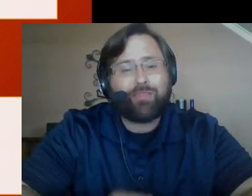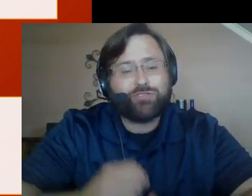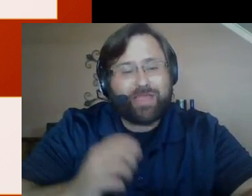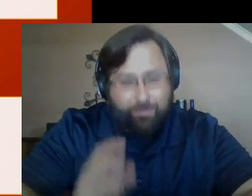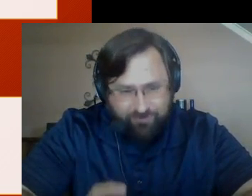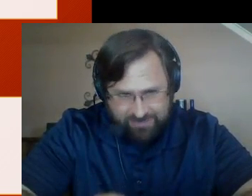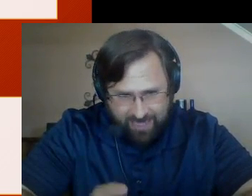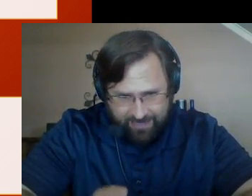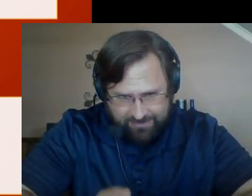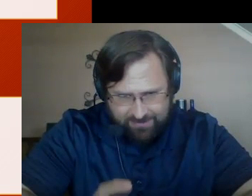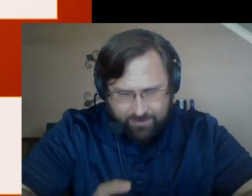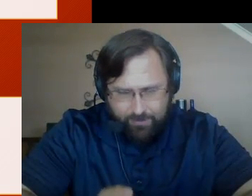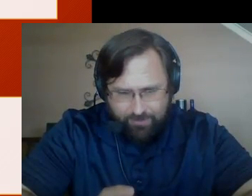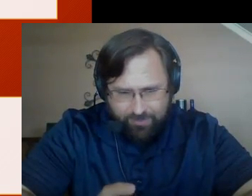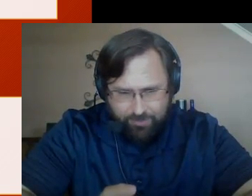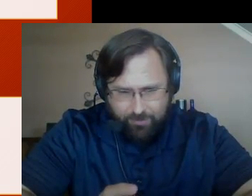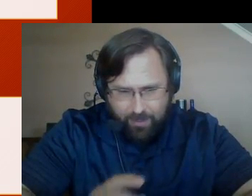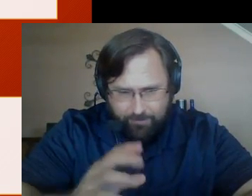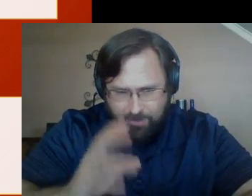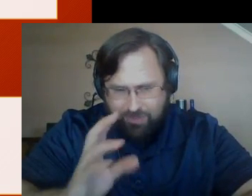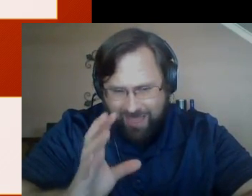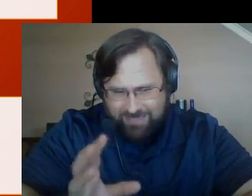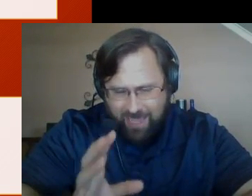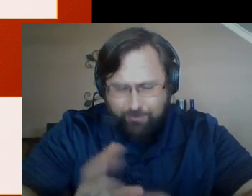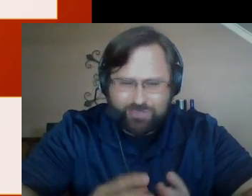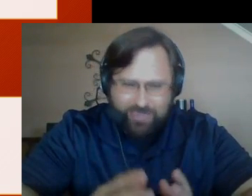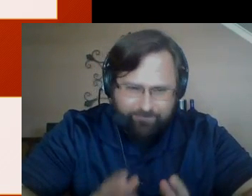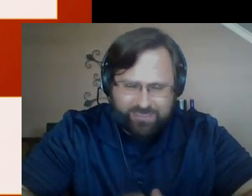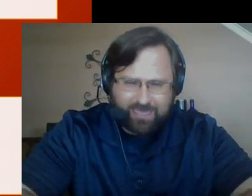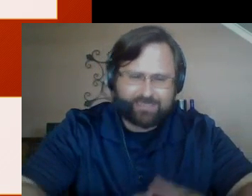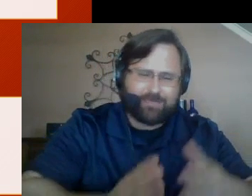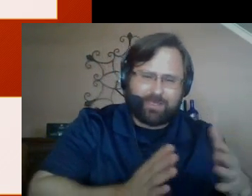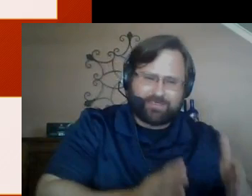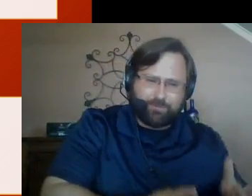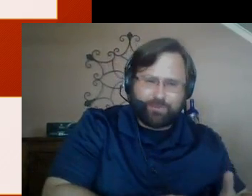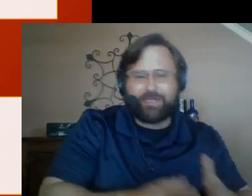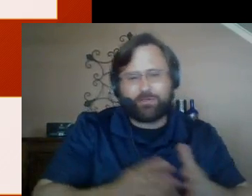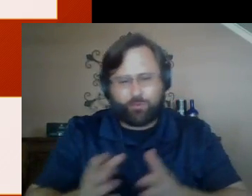rather to emphasize that time or to emphasize that something is complete or